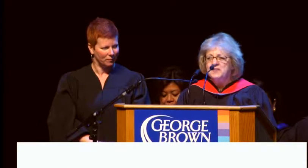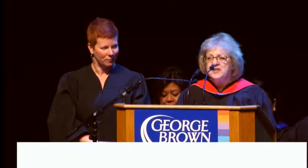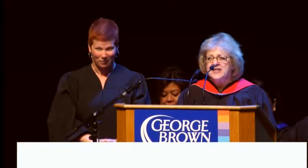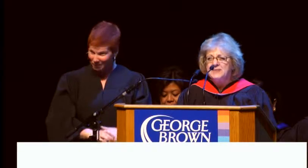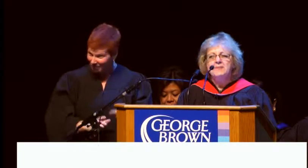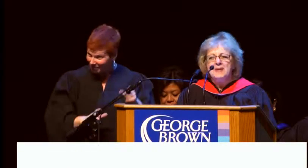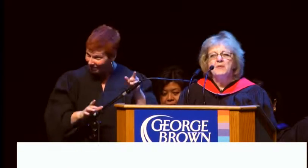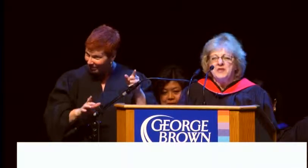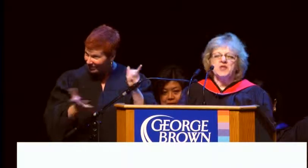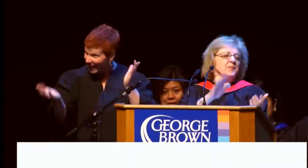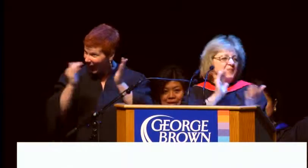MAYBE WE DO.